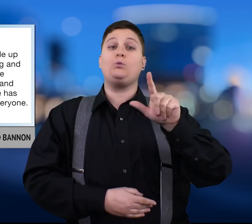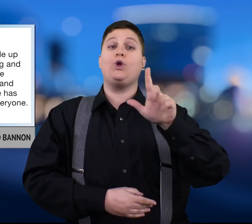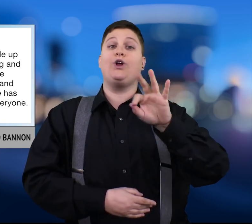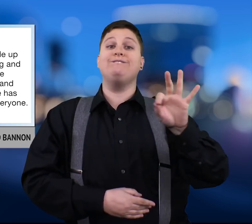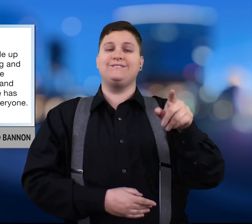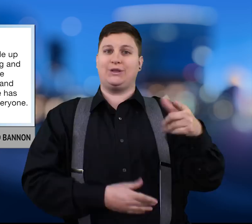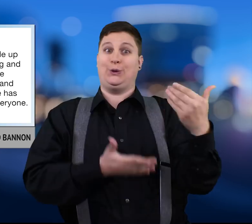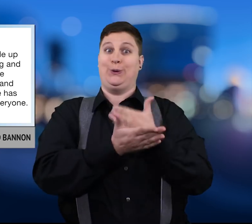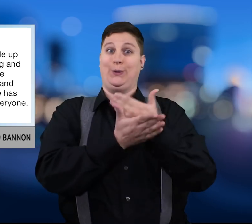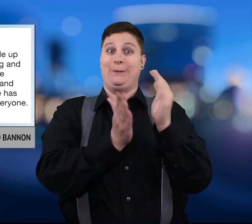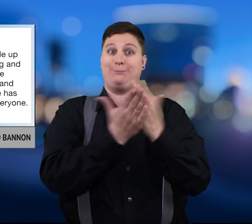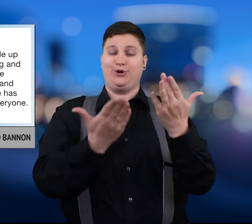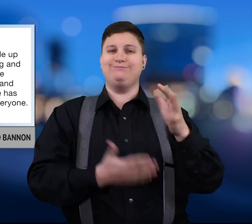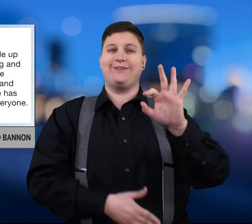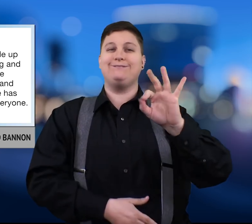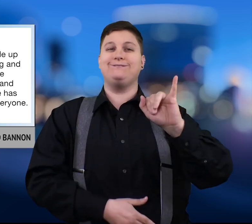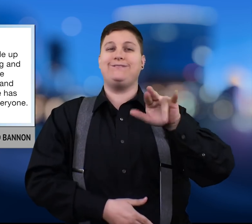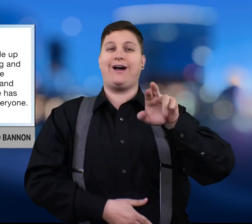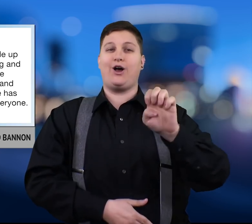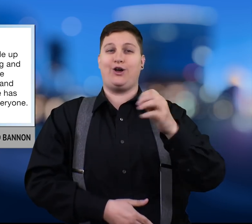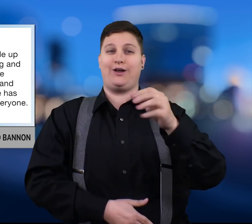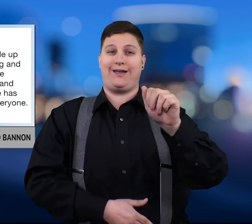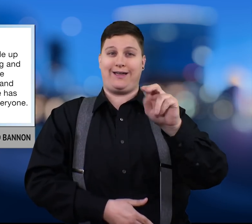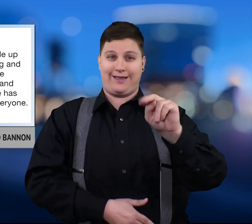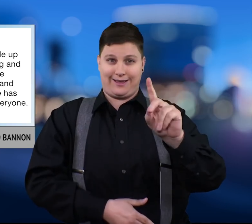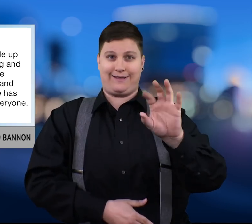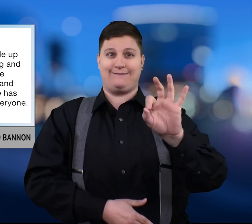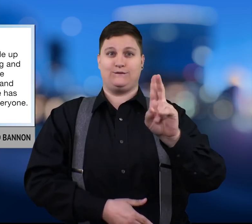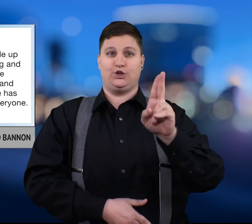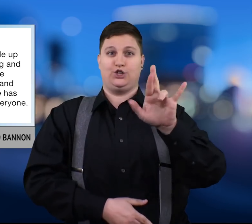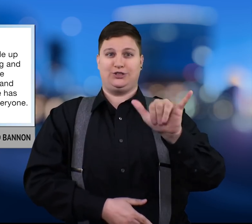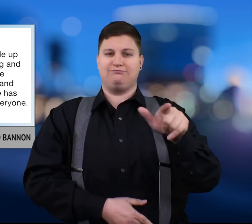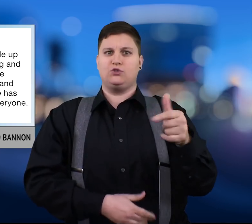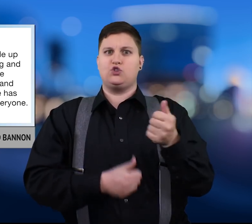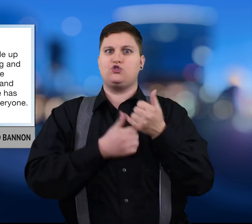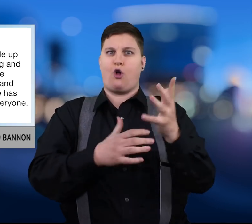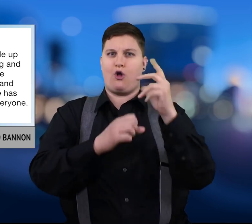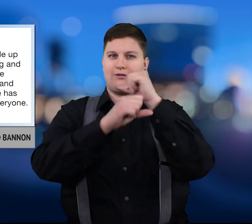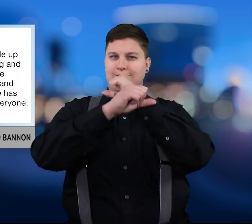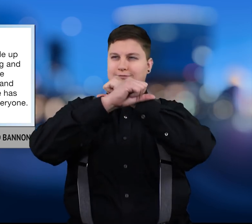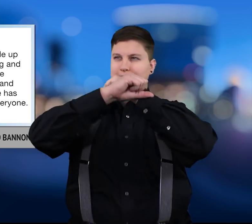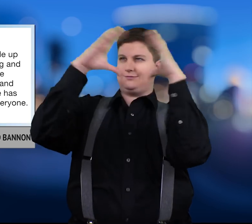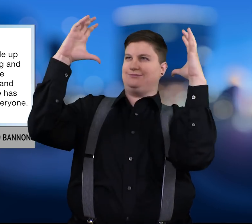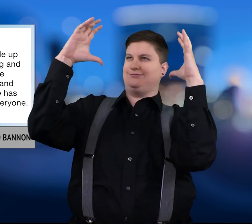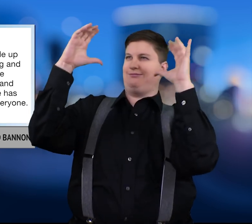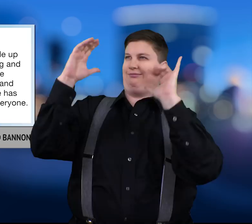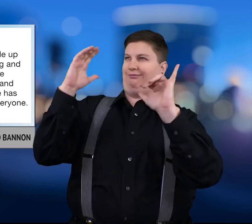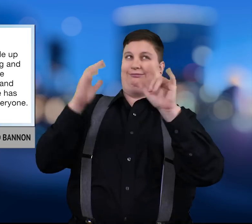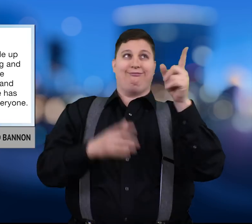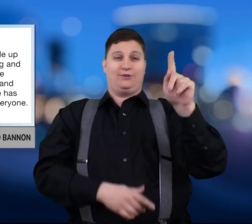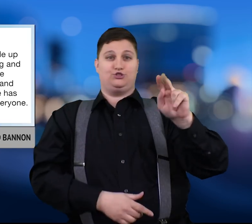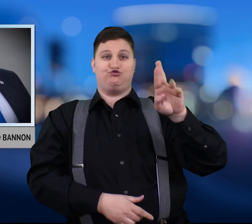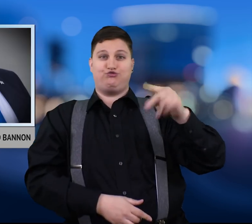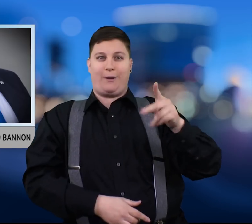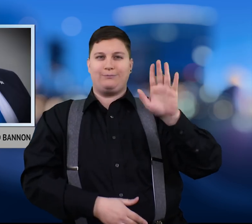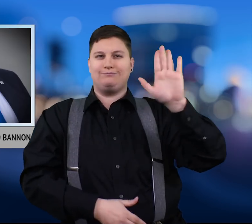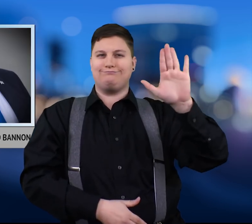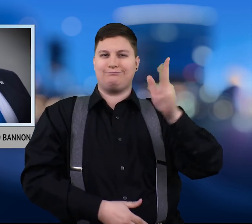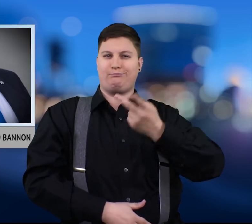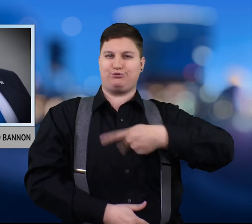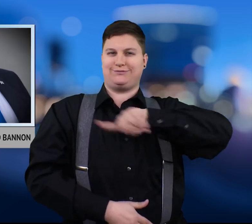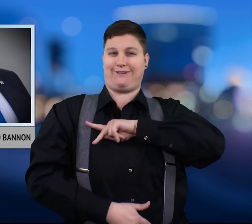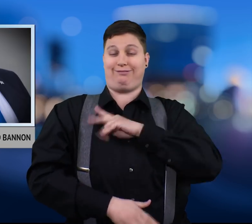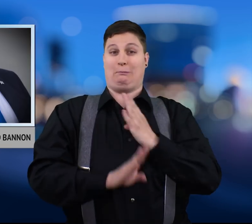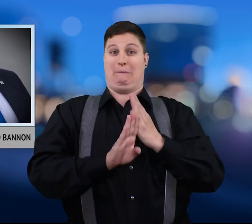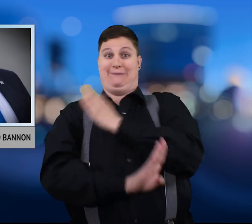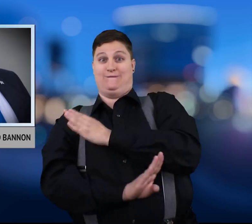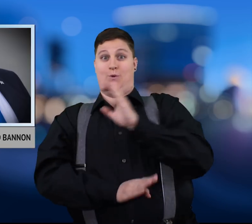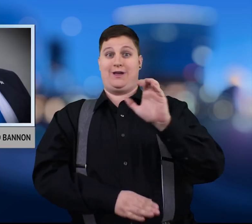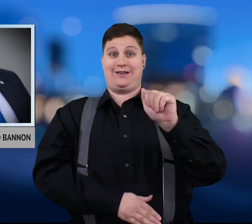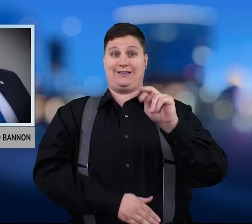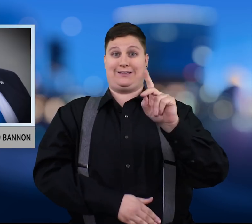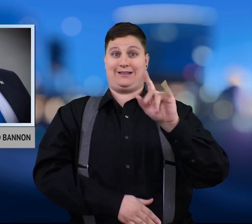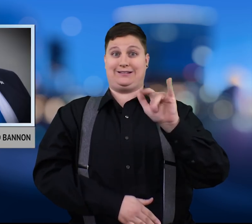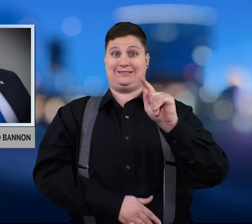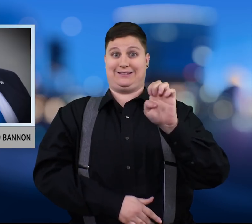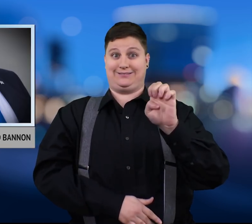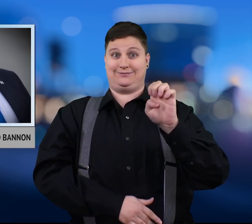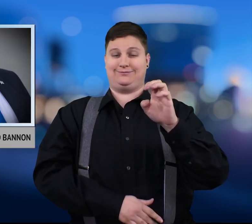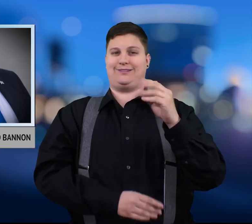Wolff's new book "Fire and Fury" portrayed an unflattering picture of Trump as a candidate